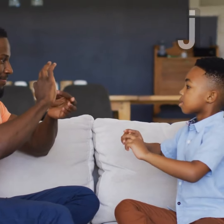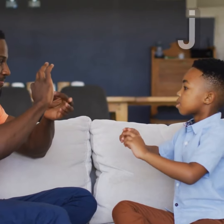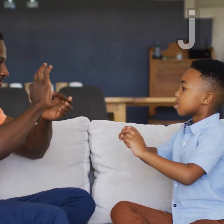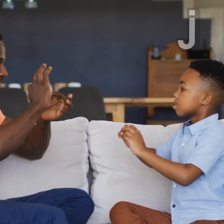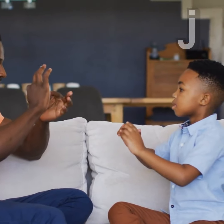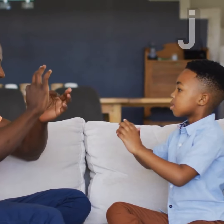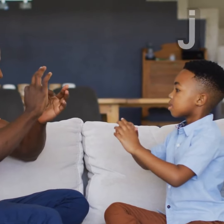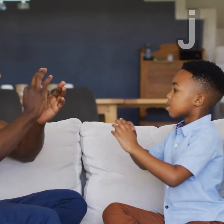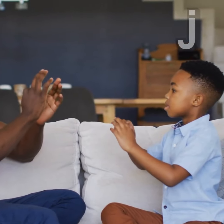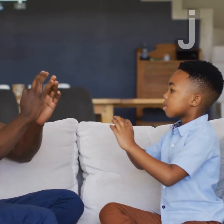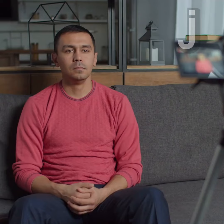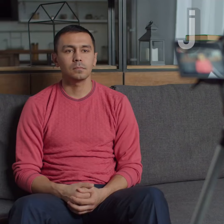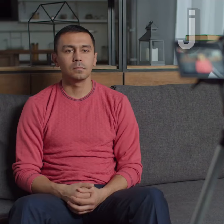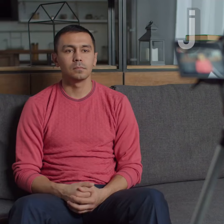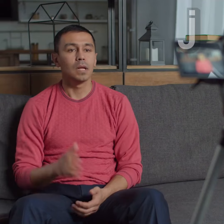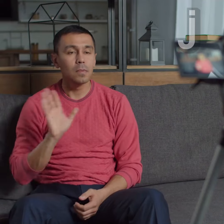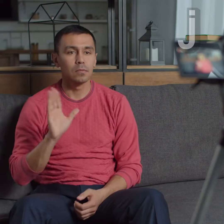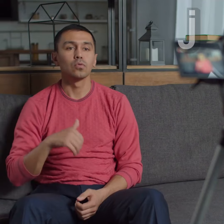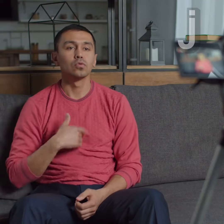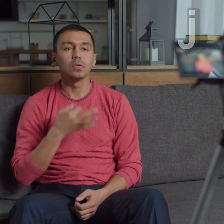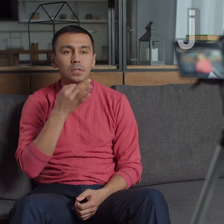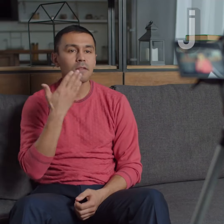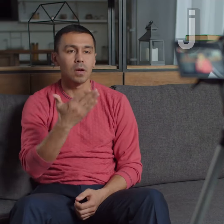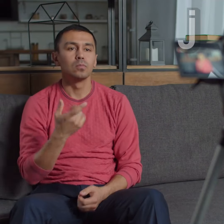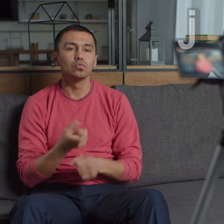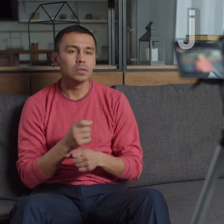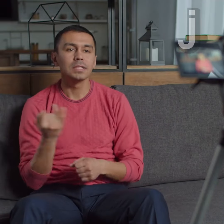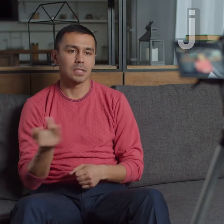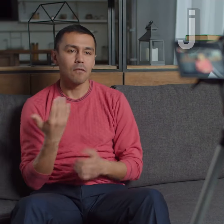IN DIFFERENT PARTS OF THE COUNTRY, ASL HAS REGIONAL VARIATIONS IN THE RHYTHM OF SIGNING,